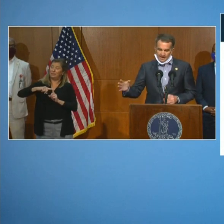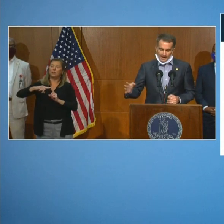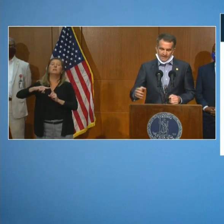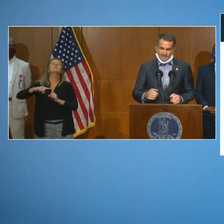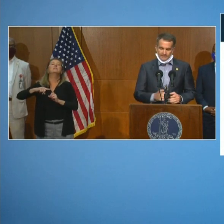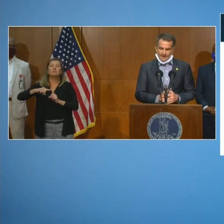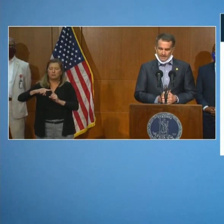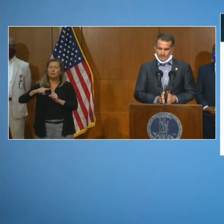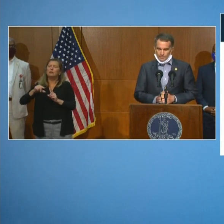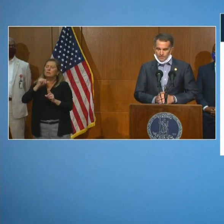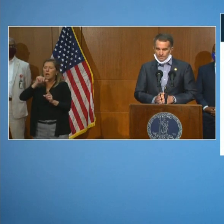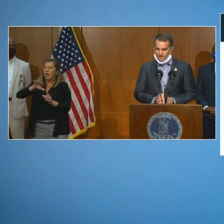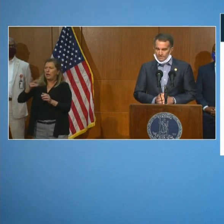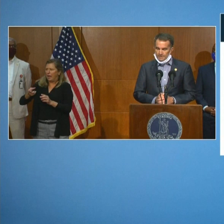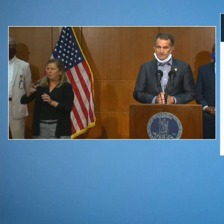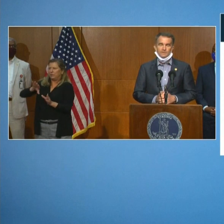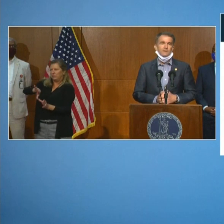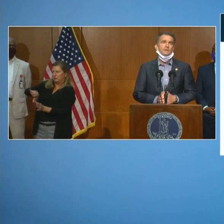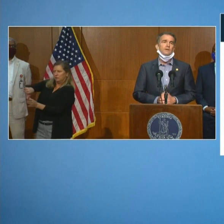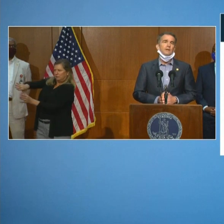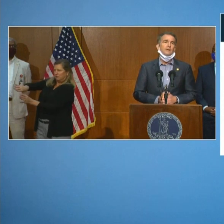FROM THREE POINT 4% JUST ONE